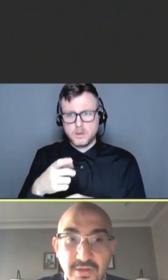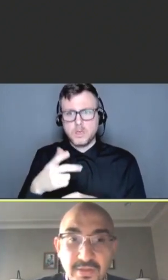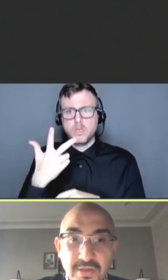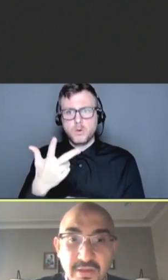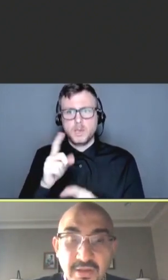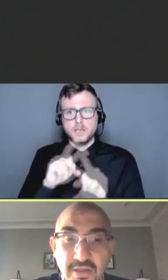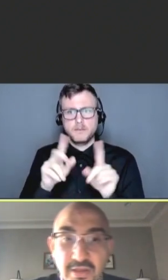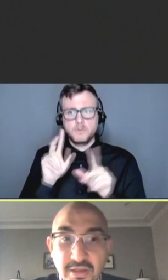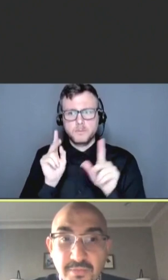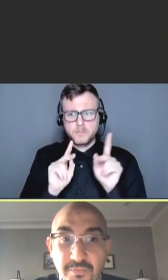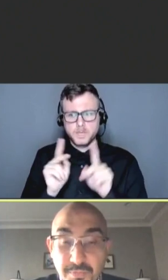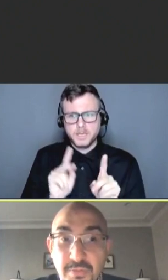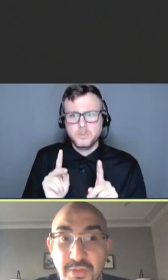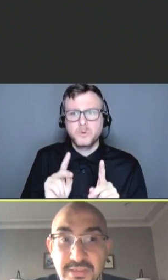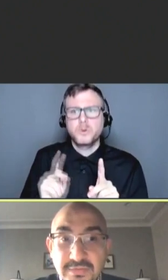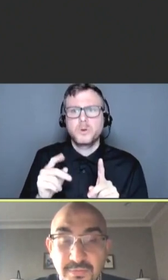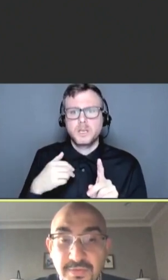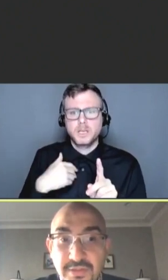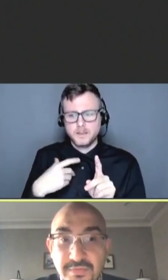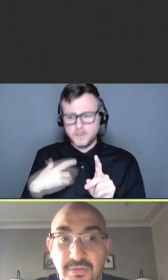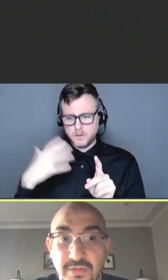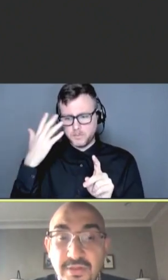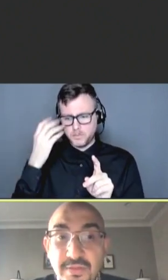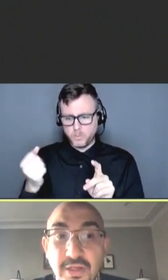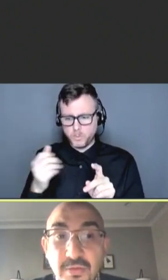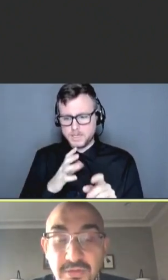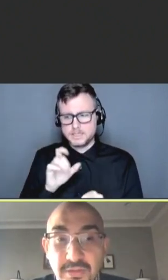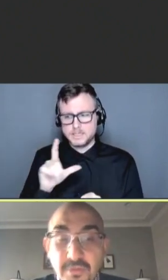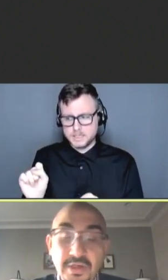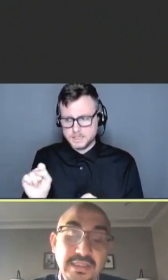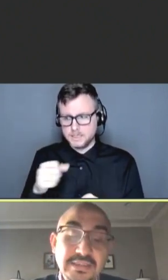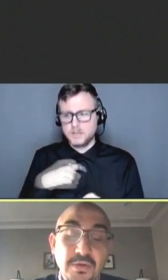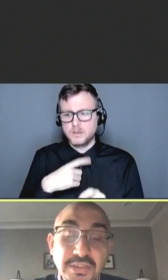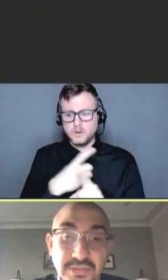got -- from memory cells from three individuals that got the regular -- or at least the original